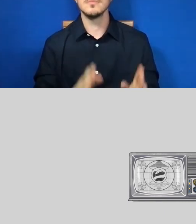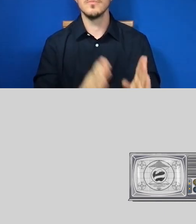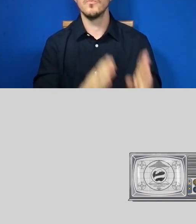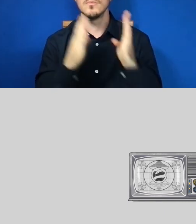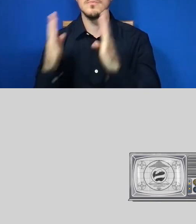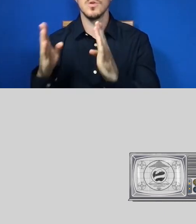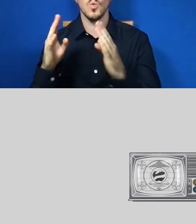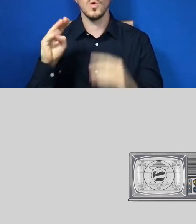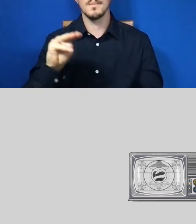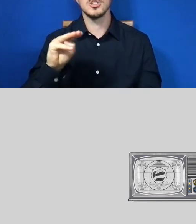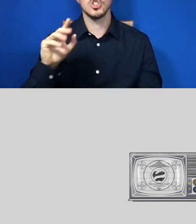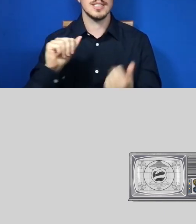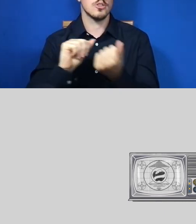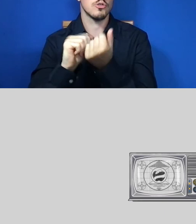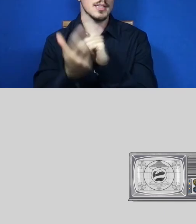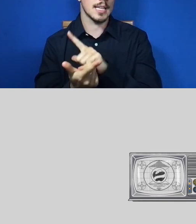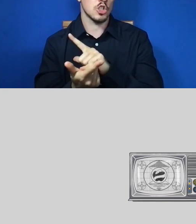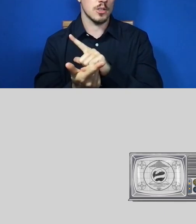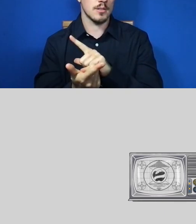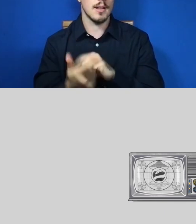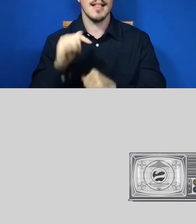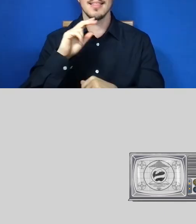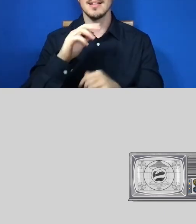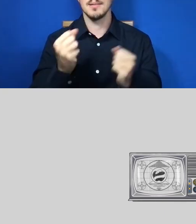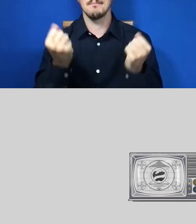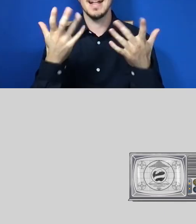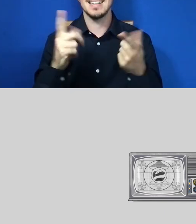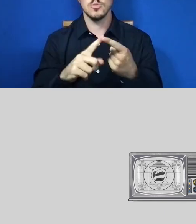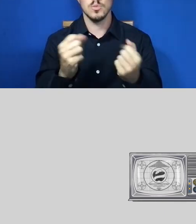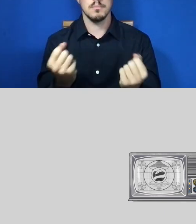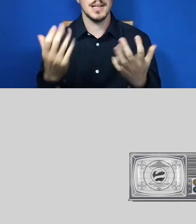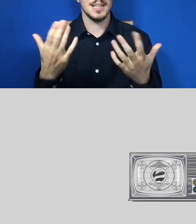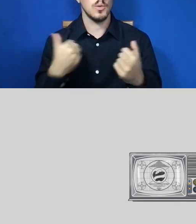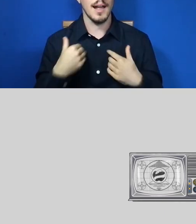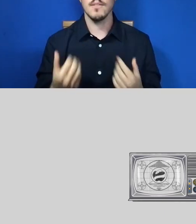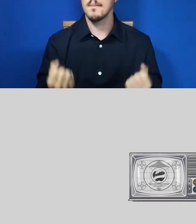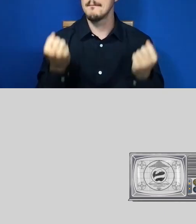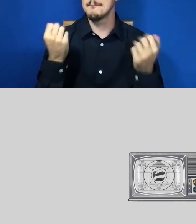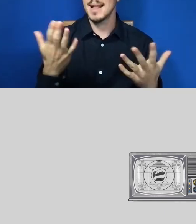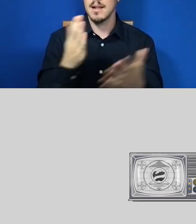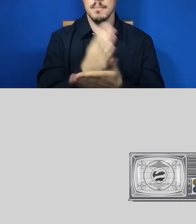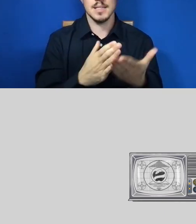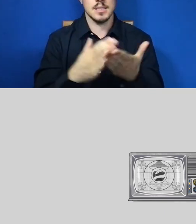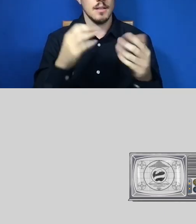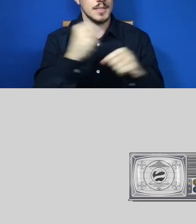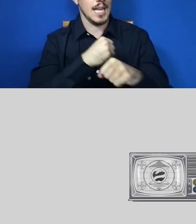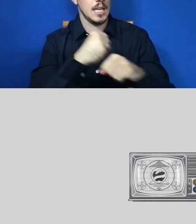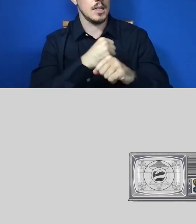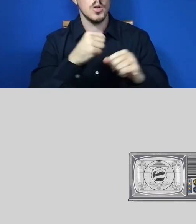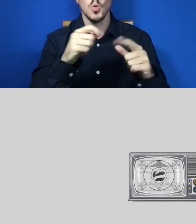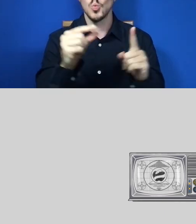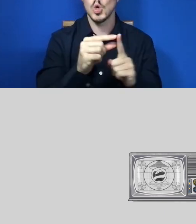Or, finally, machine translation which is many-to-many as you have many pieces of data of text,